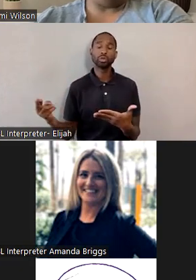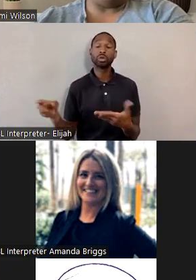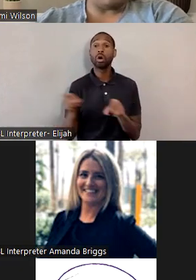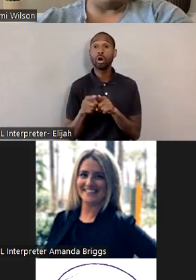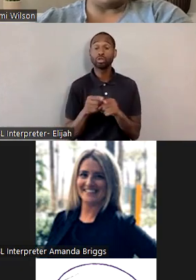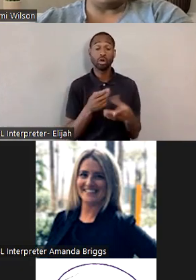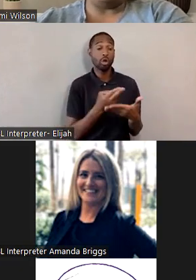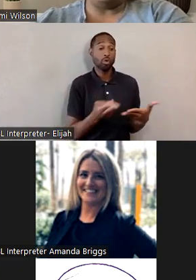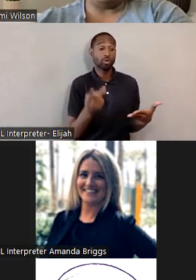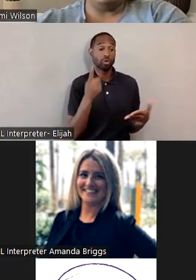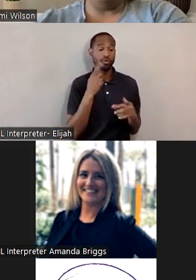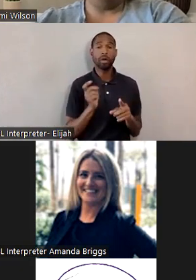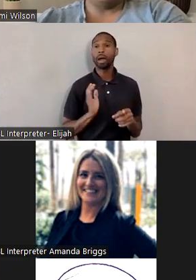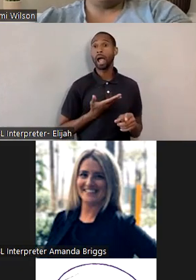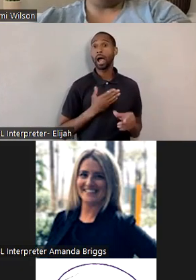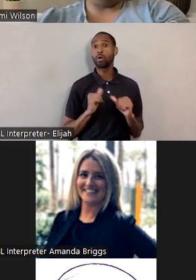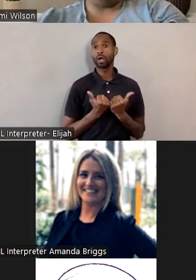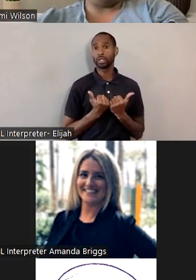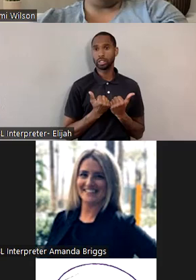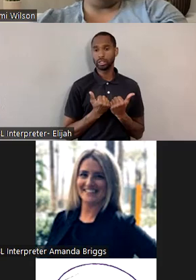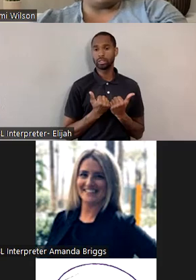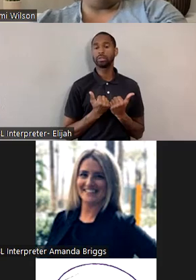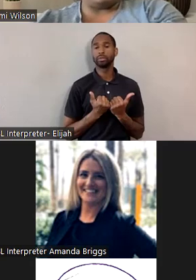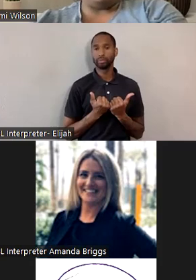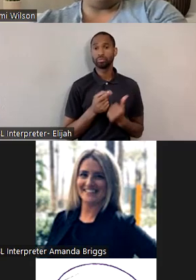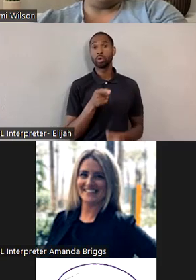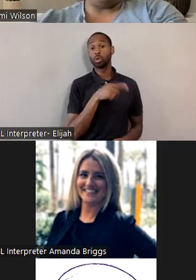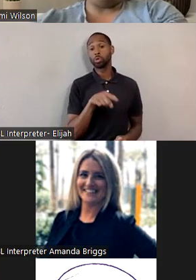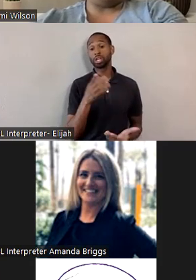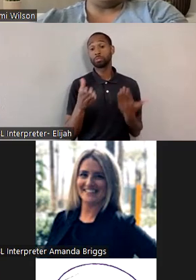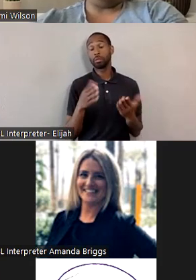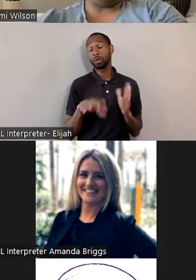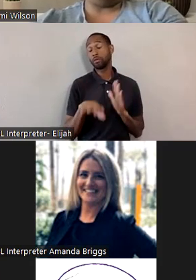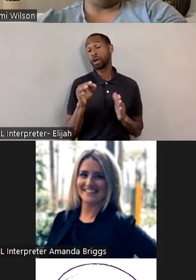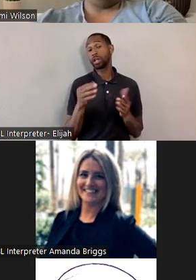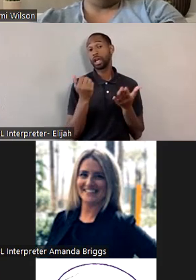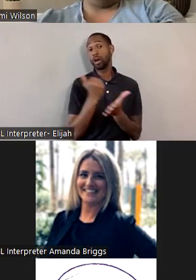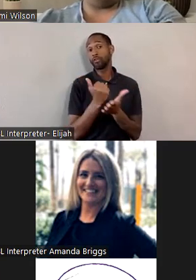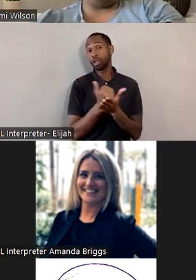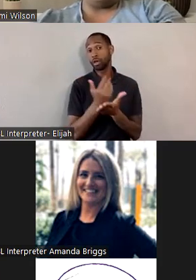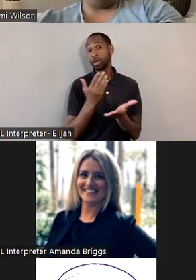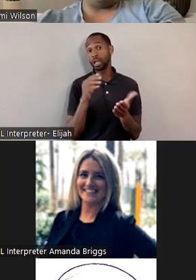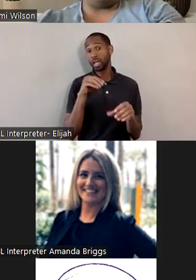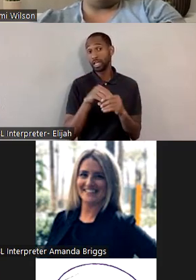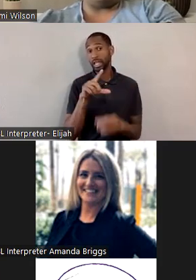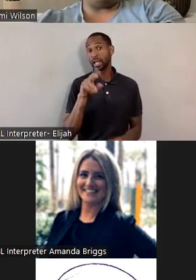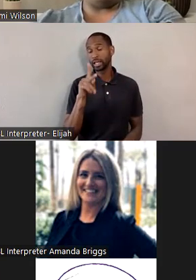from our agency that you might find helpful in those links to those resources are also